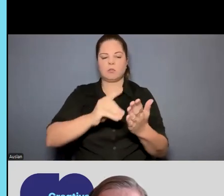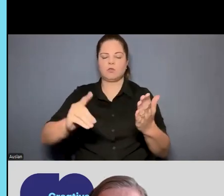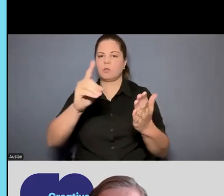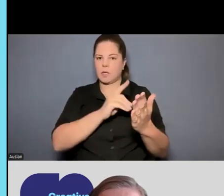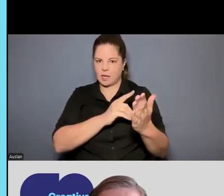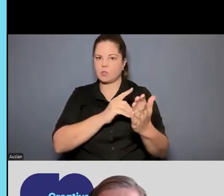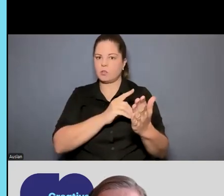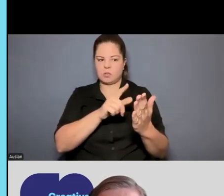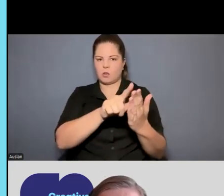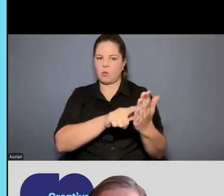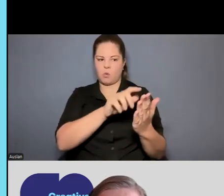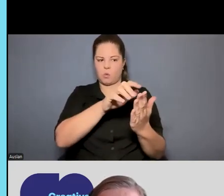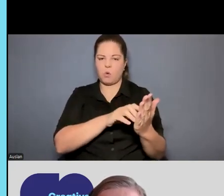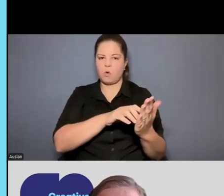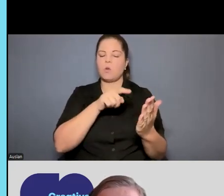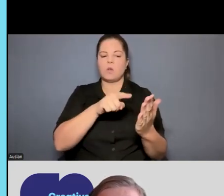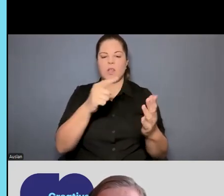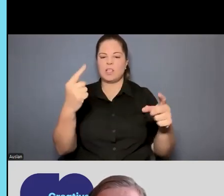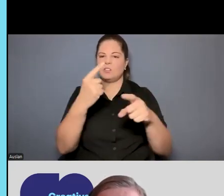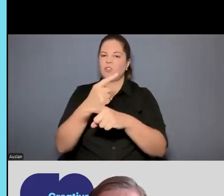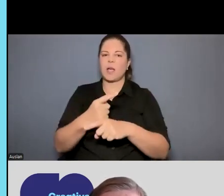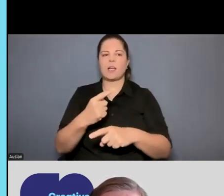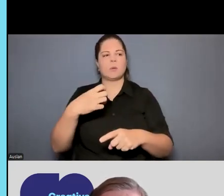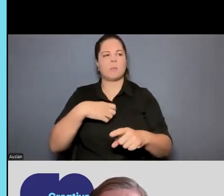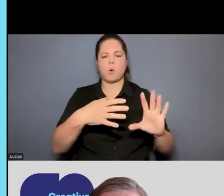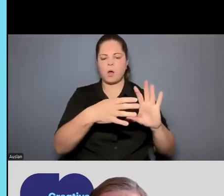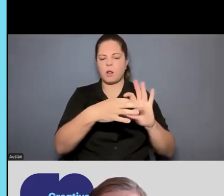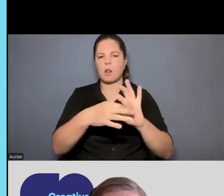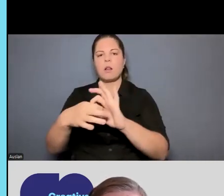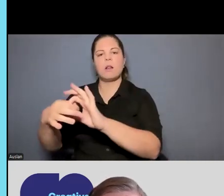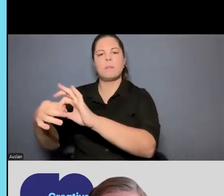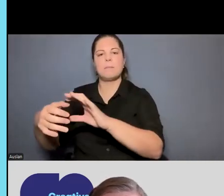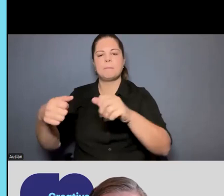and together these changes create a more cohesive and systemic set of protections